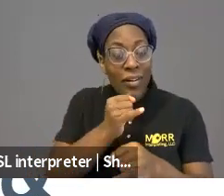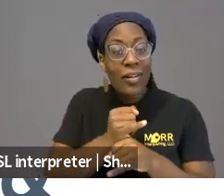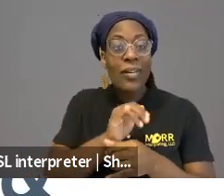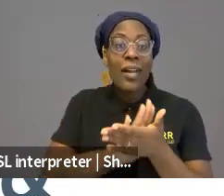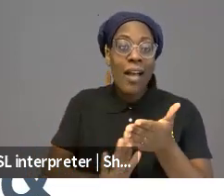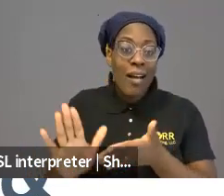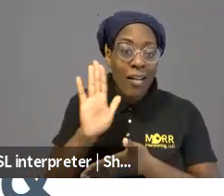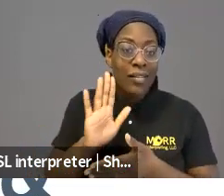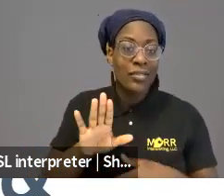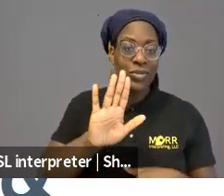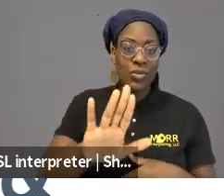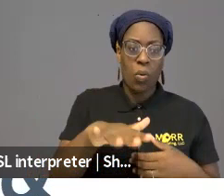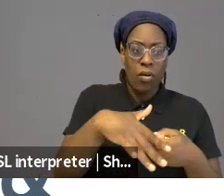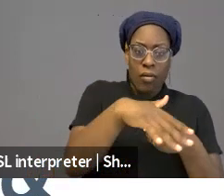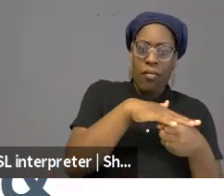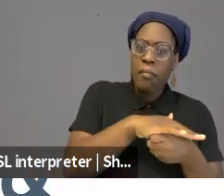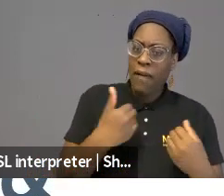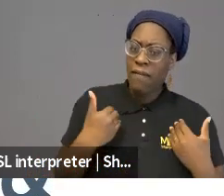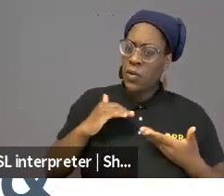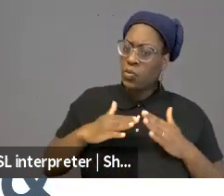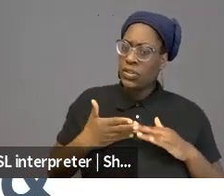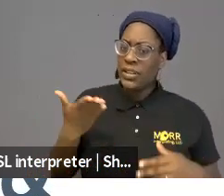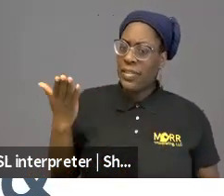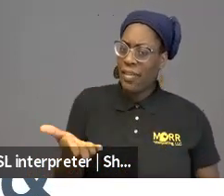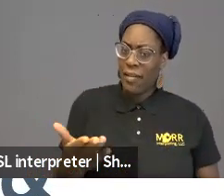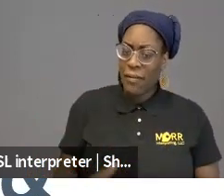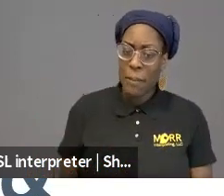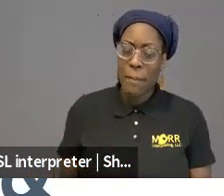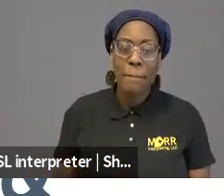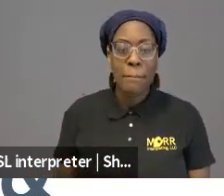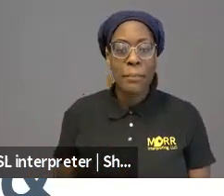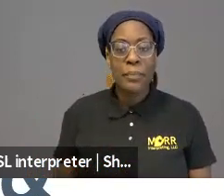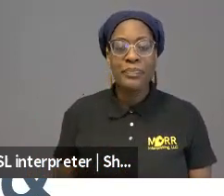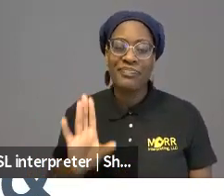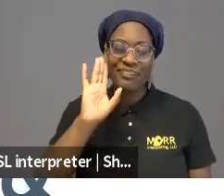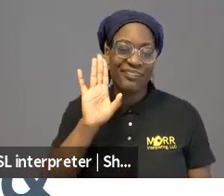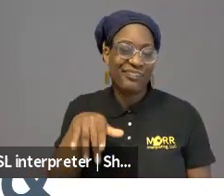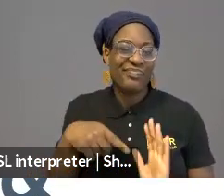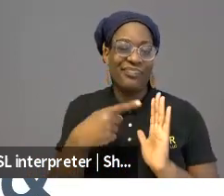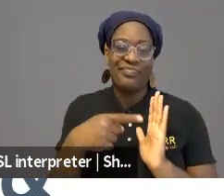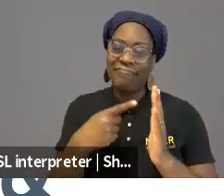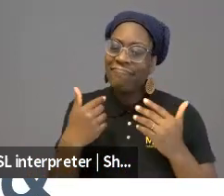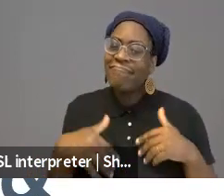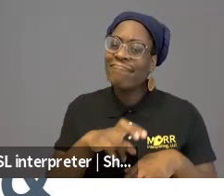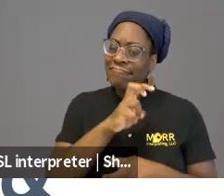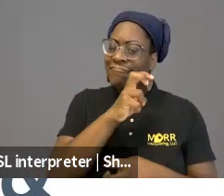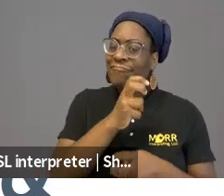be rather difficult. We do know sometimes it can be kind of hard to let yourself rely on others,